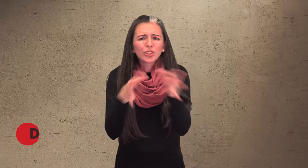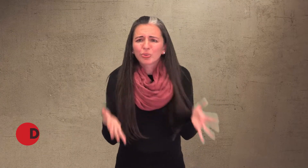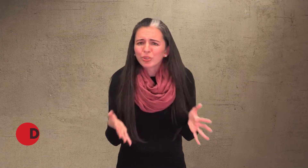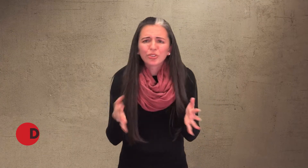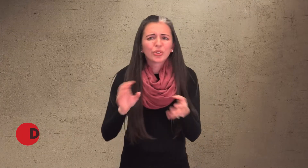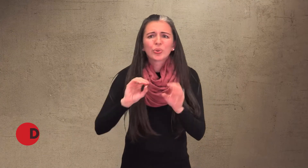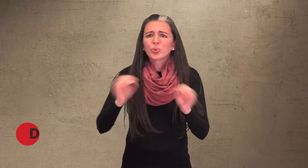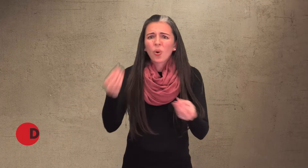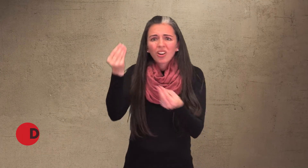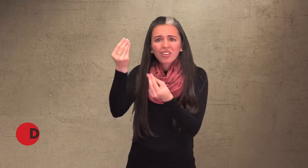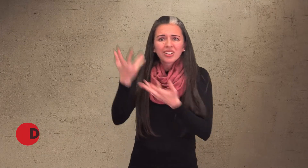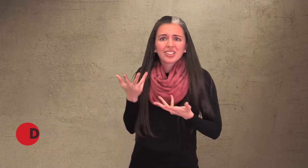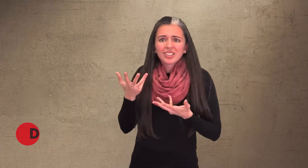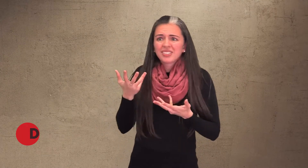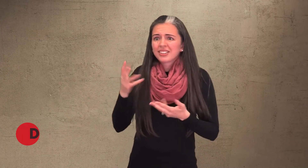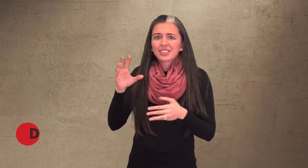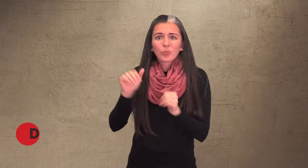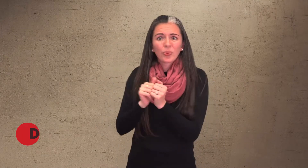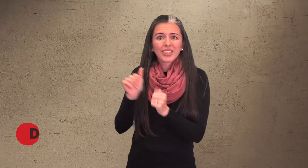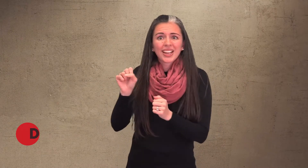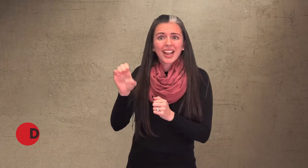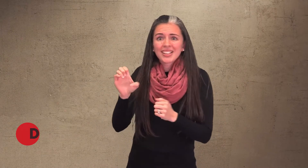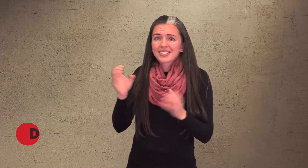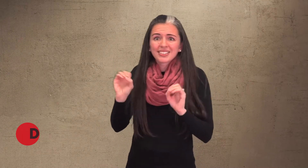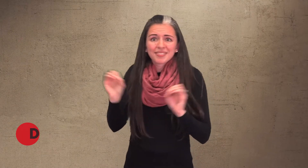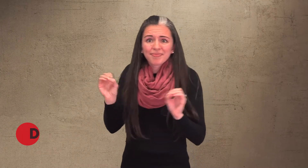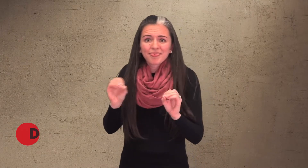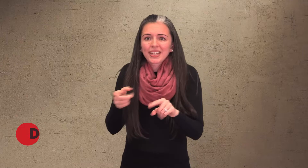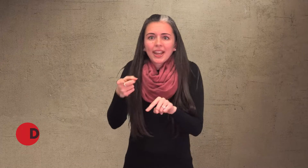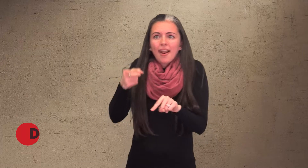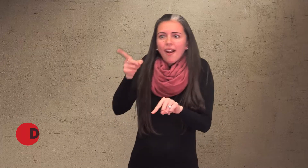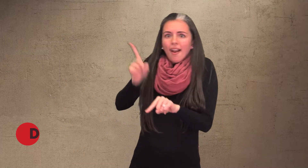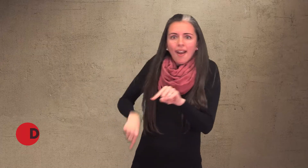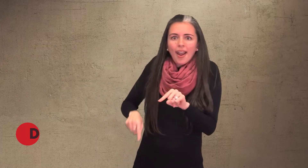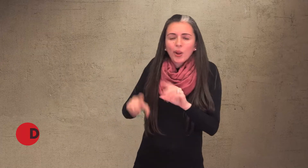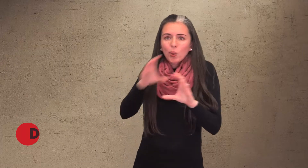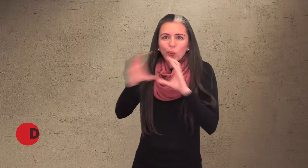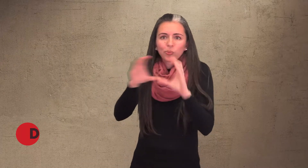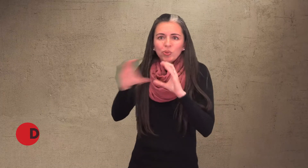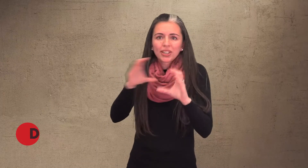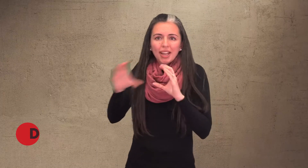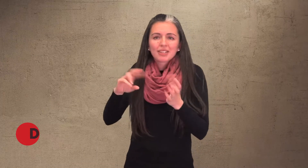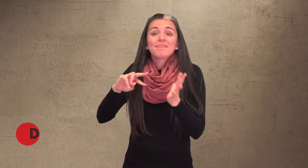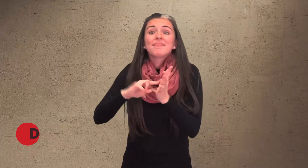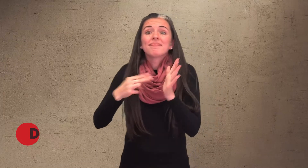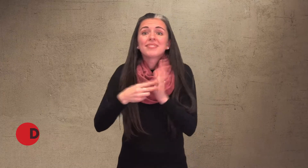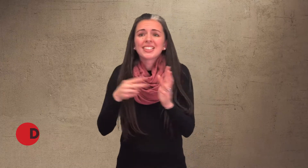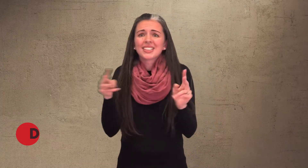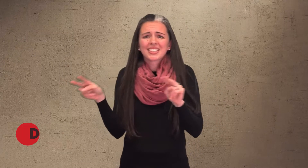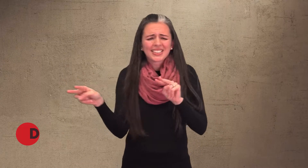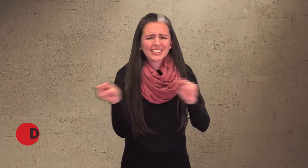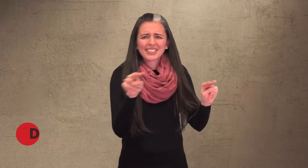There were no interpreters, no information on the case. He couldn't communicate which demonstrated that without